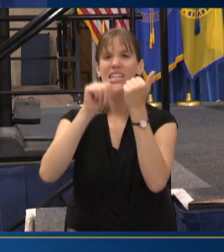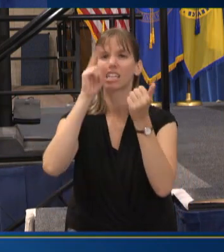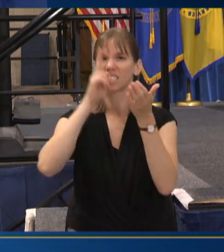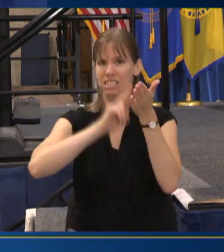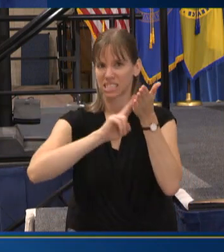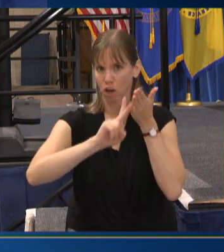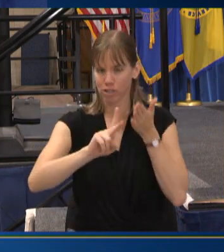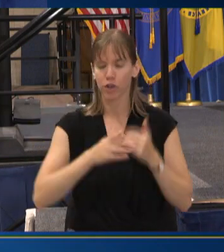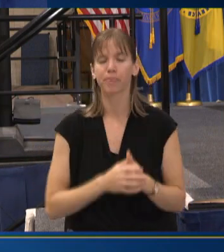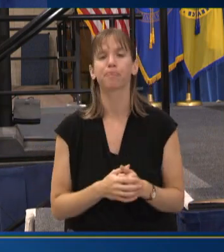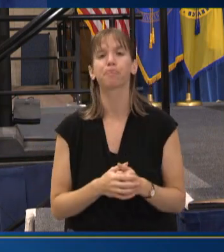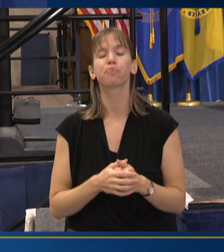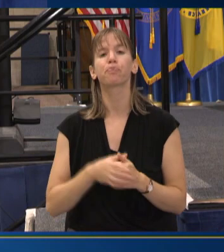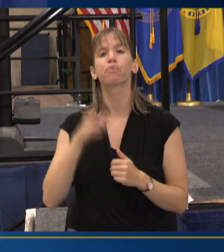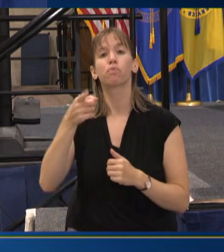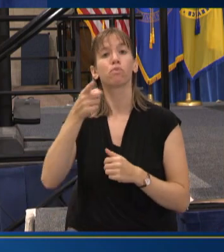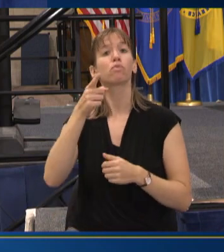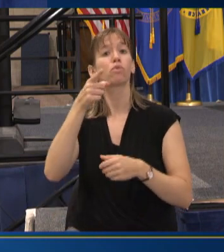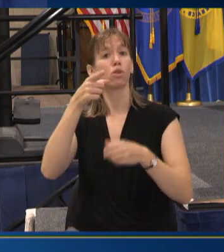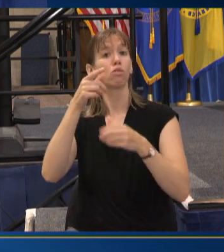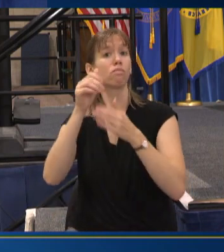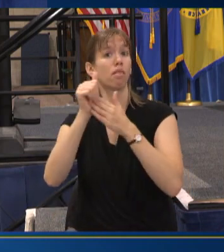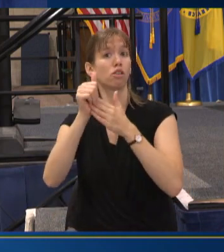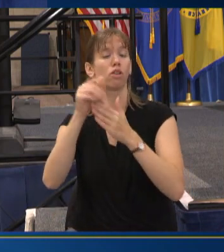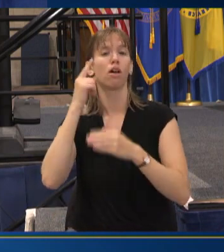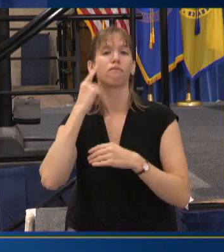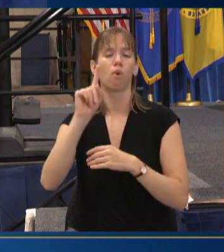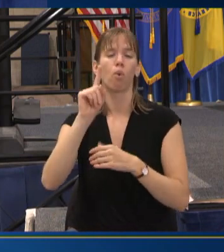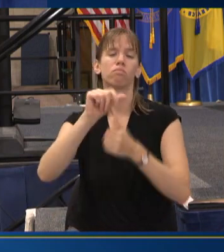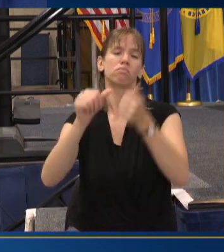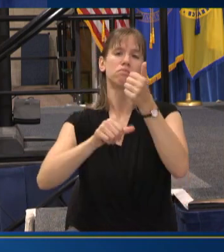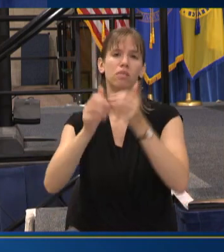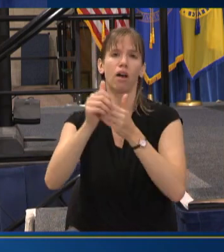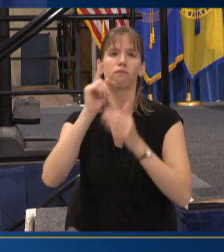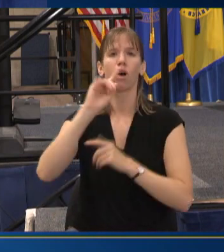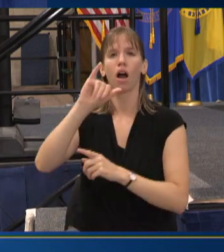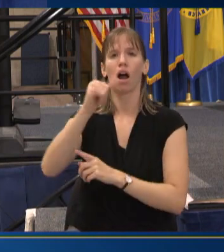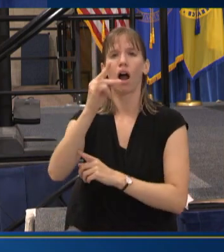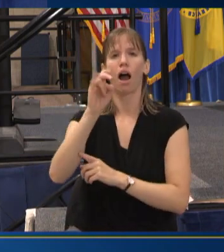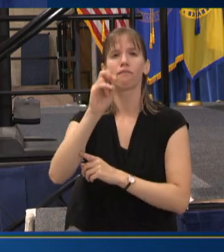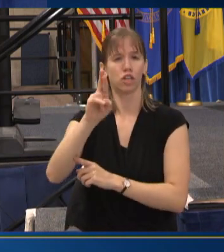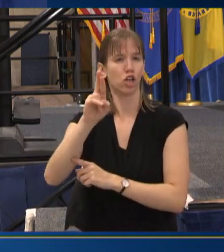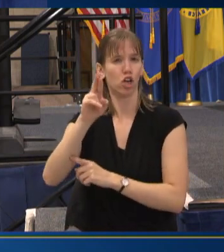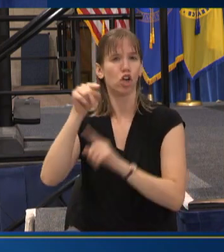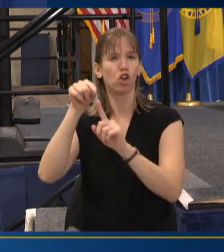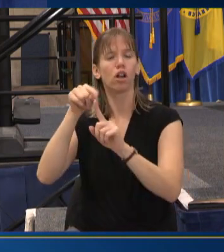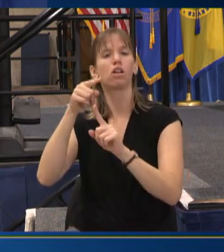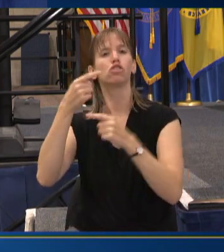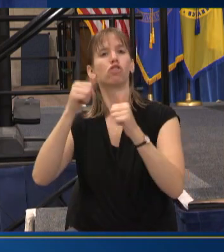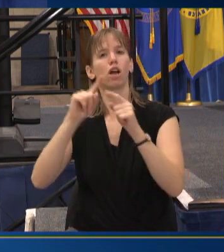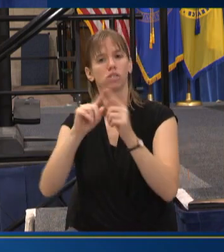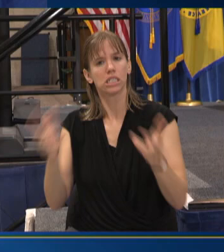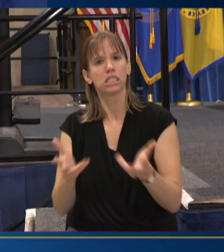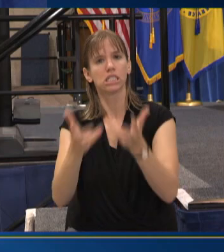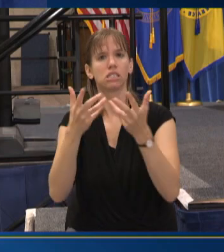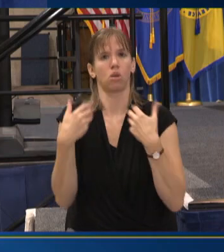In her role, she works under the leadership of HHS Secretary Javier Pesra to strengthen the well being of the nation's children and families with a